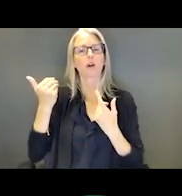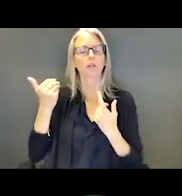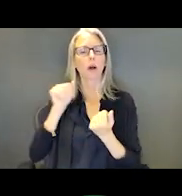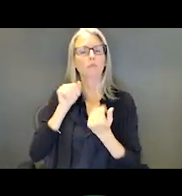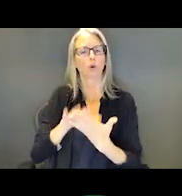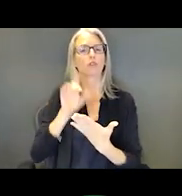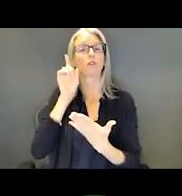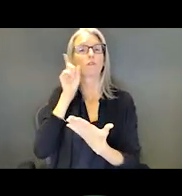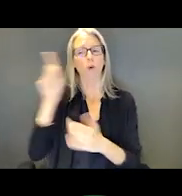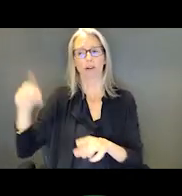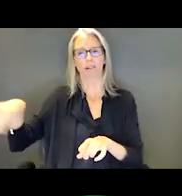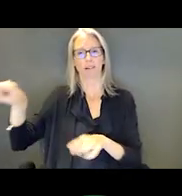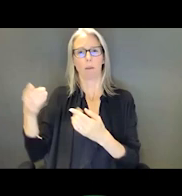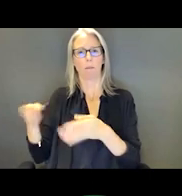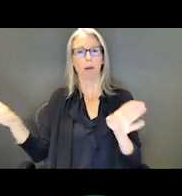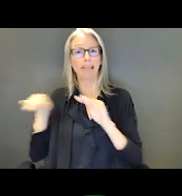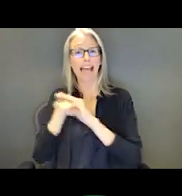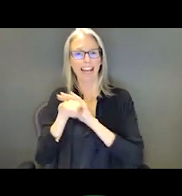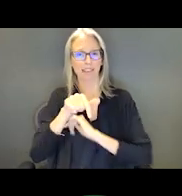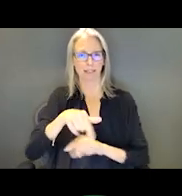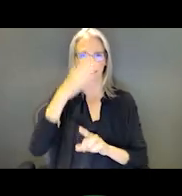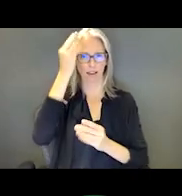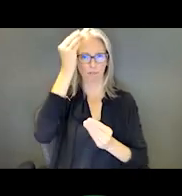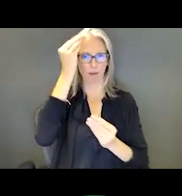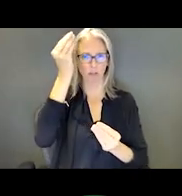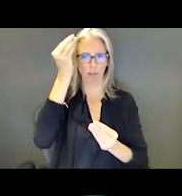that we can hopefully represent so that people can better make decisions about